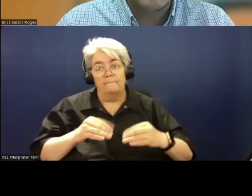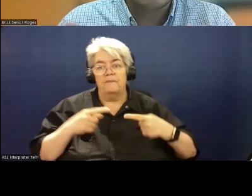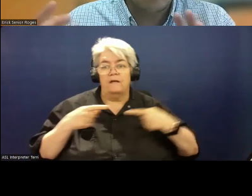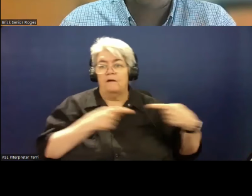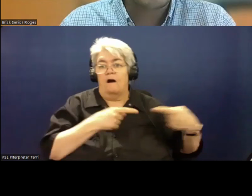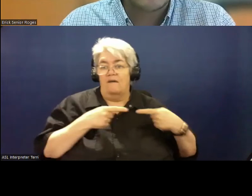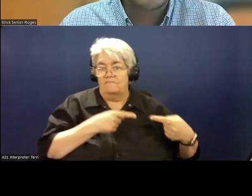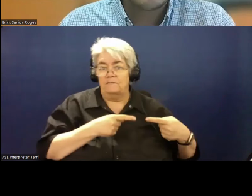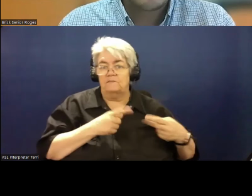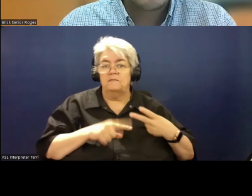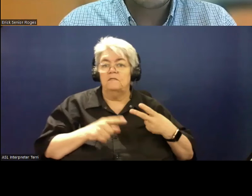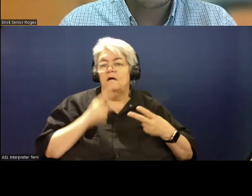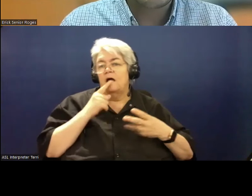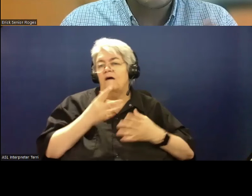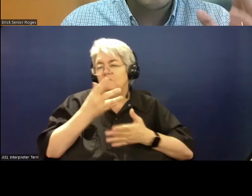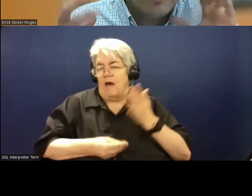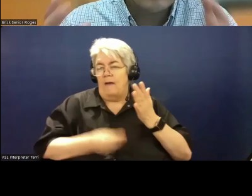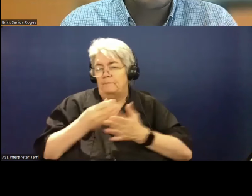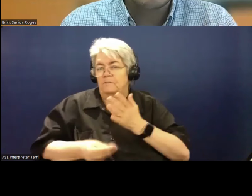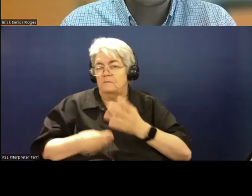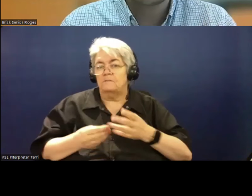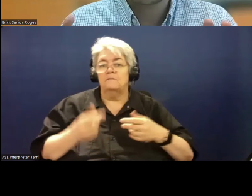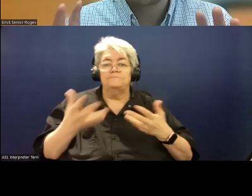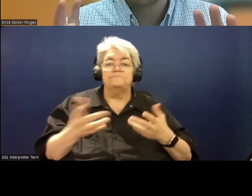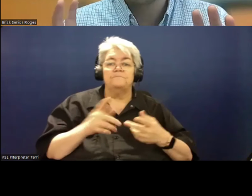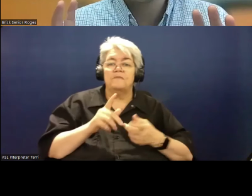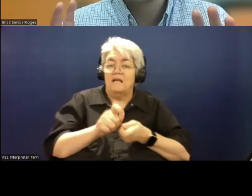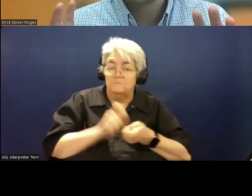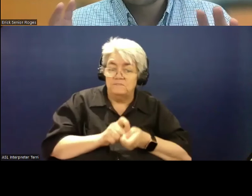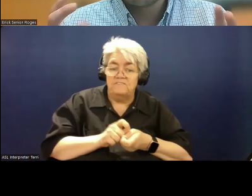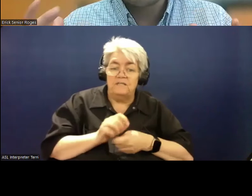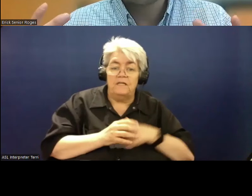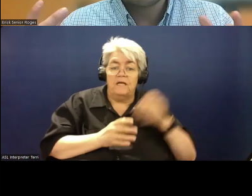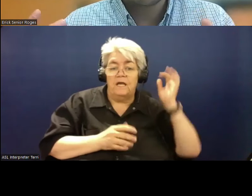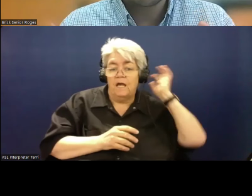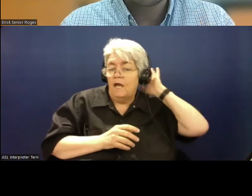TERMS OF GAPS AND WE WILL SEE THAT SPECIFICALLY WITH PARENTS AND